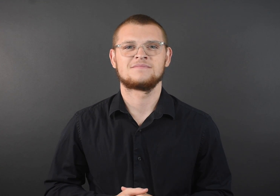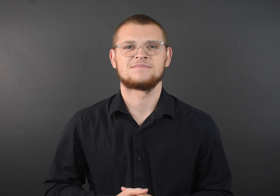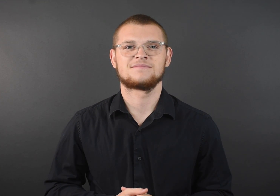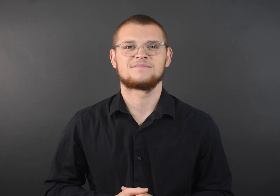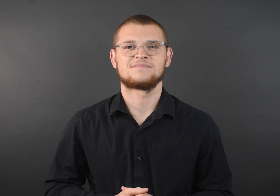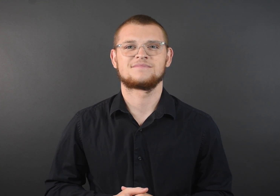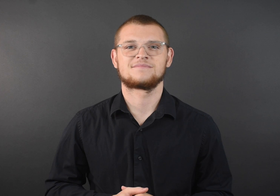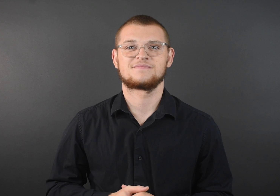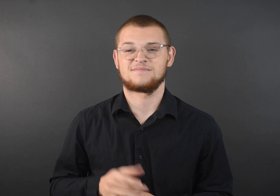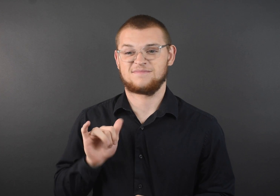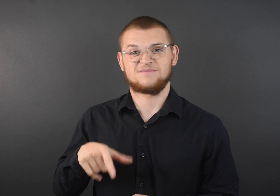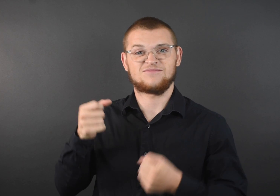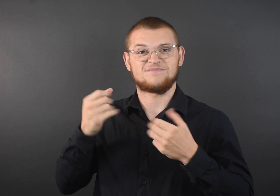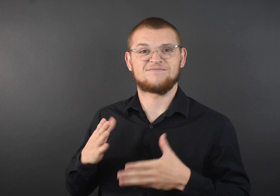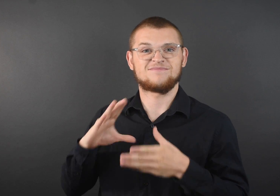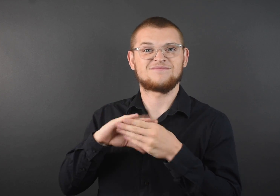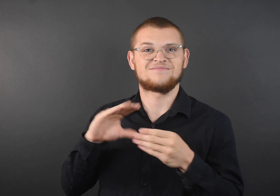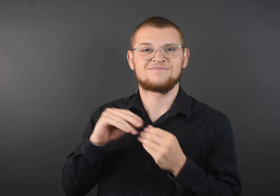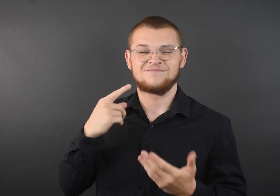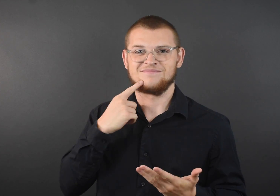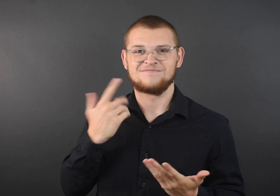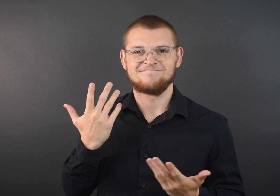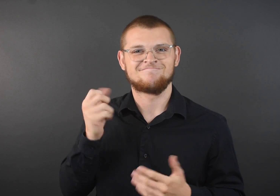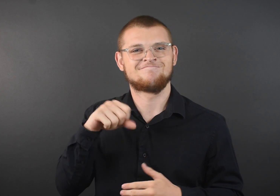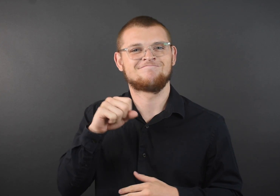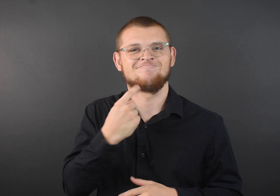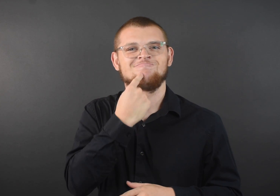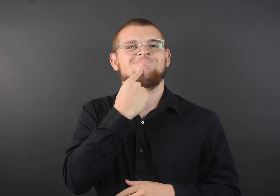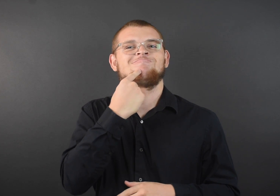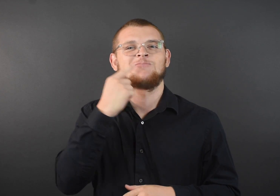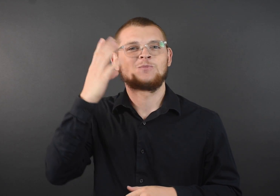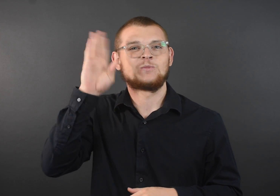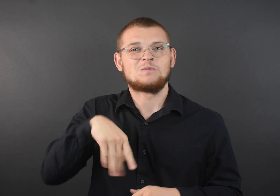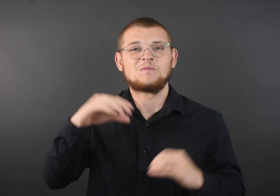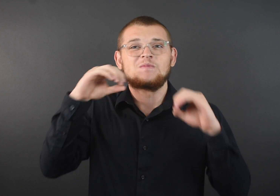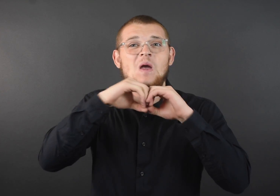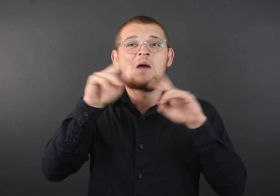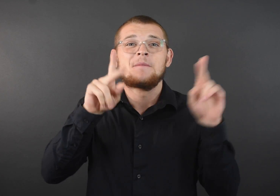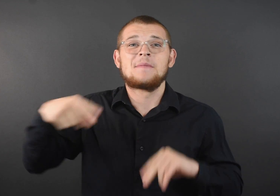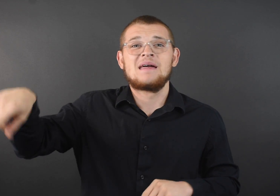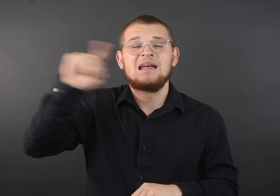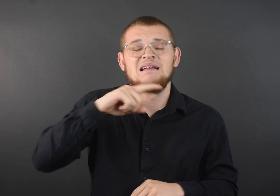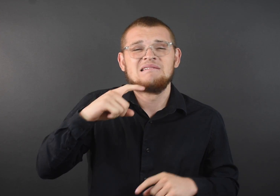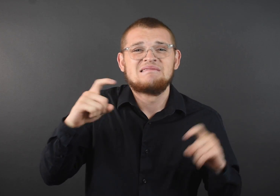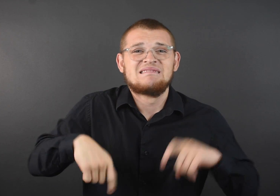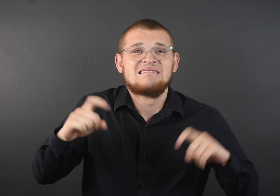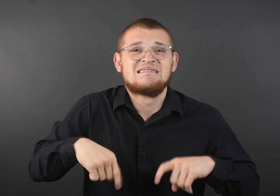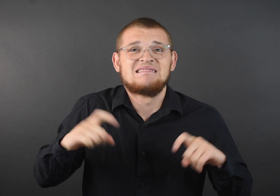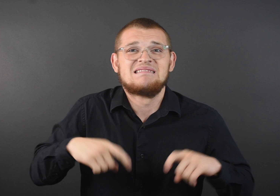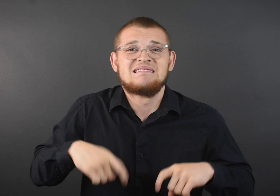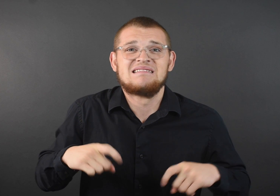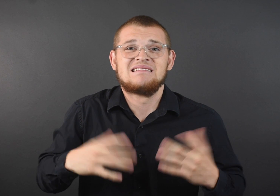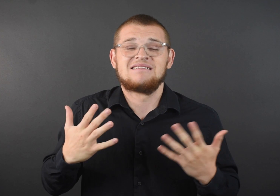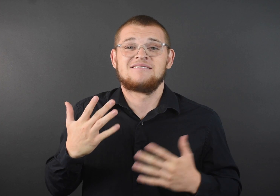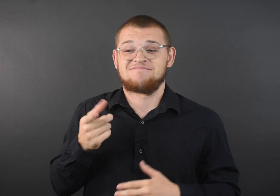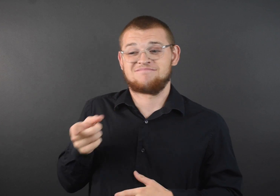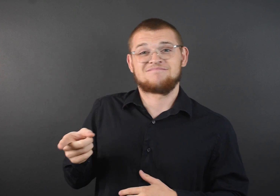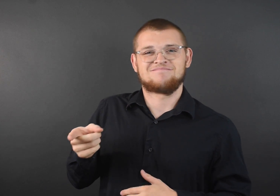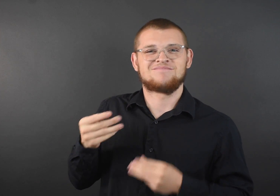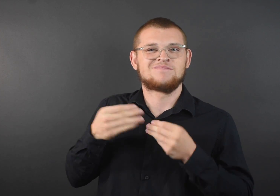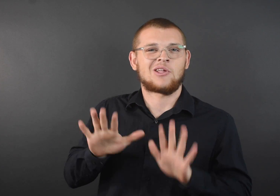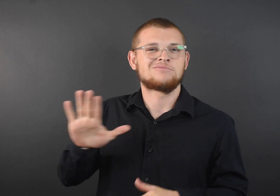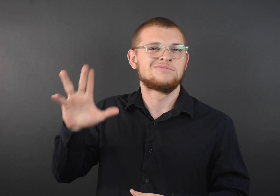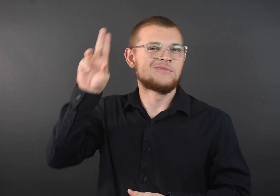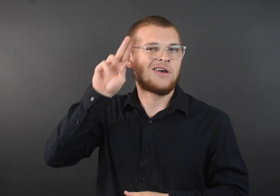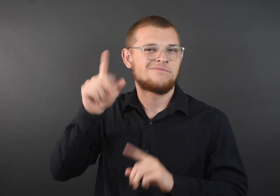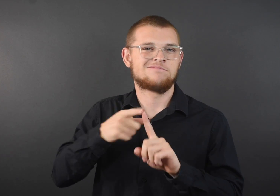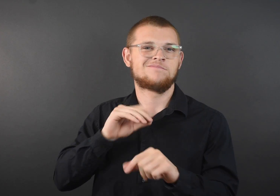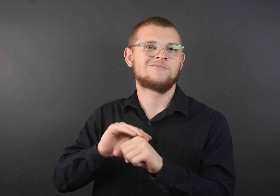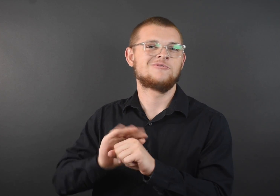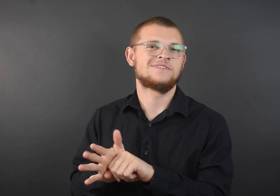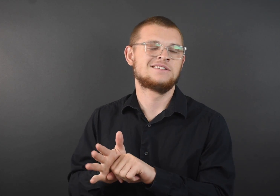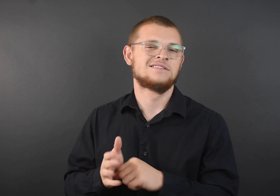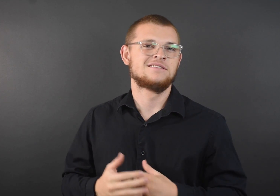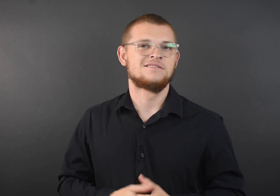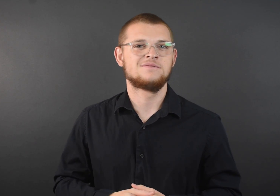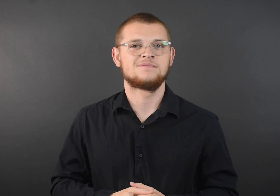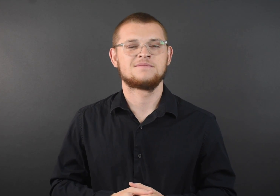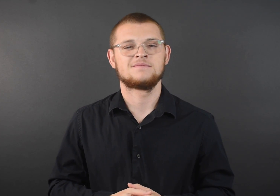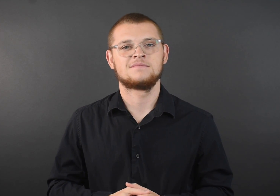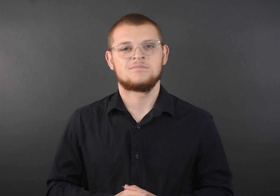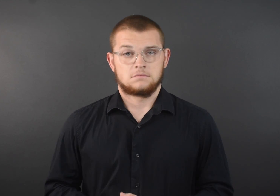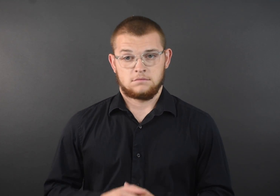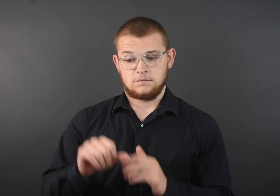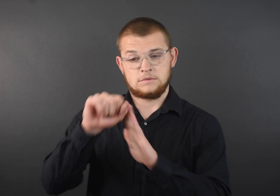more people out there that need it," said McMahon, who lost his uncle to COVID-19.